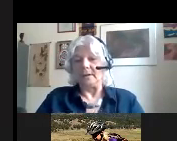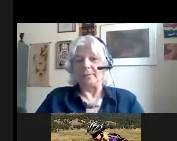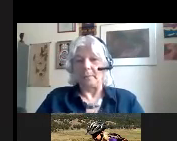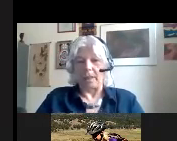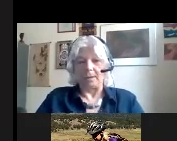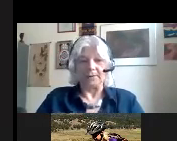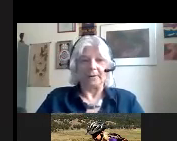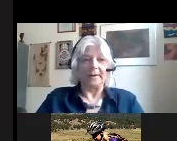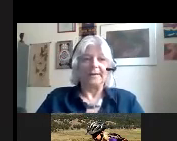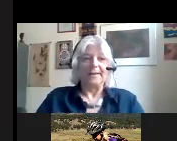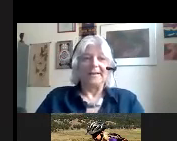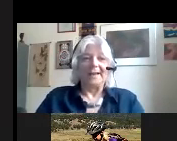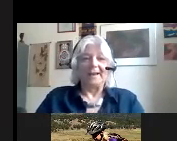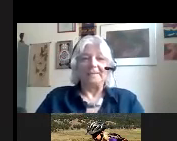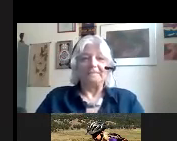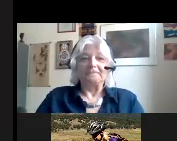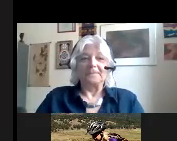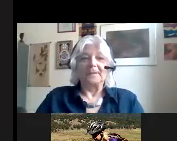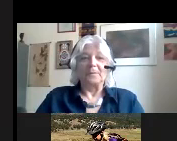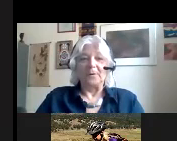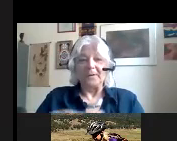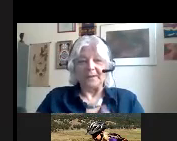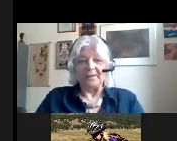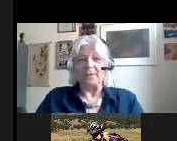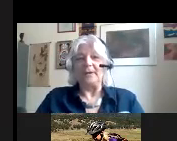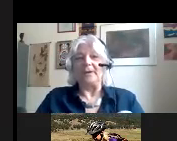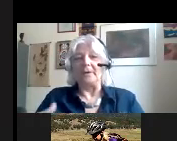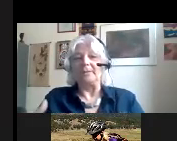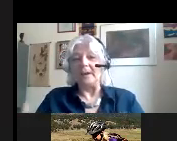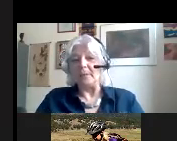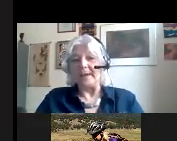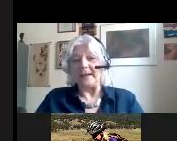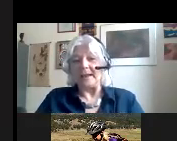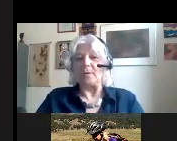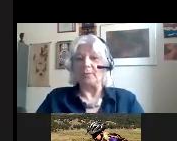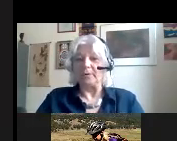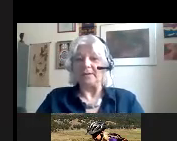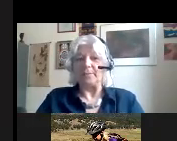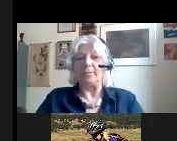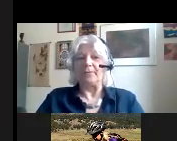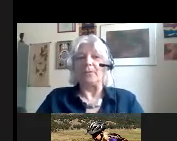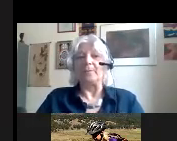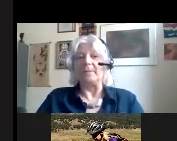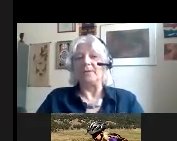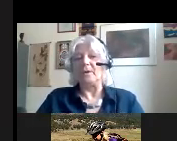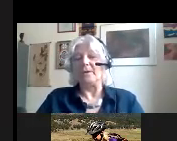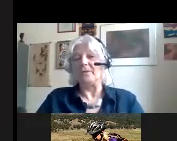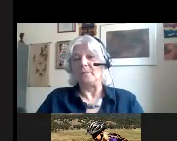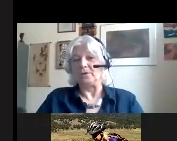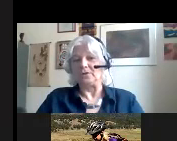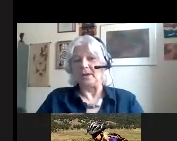performed by men and women from marginalized groups.